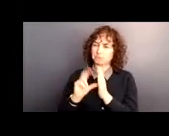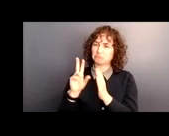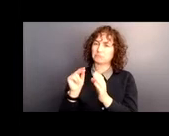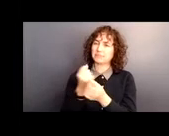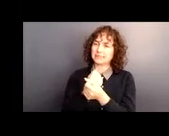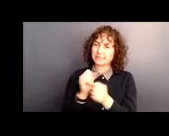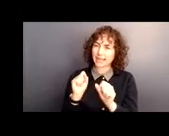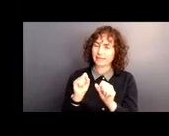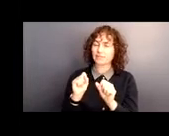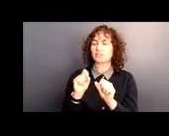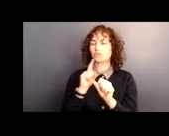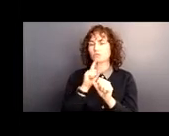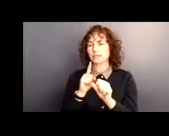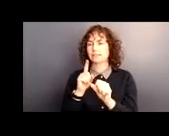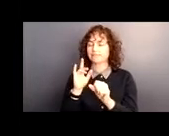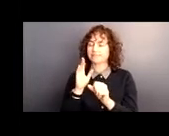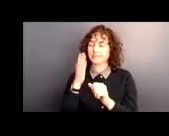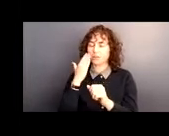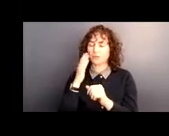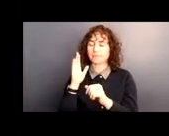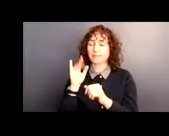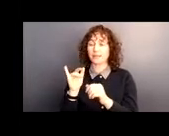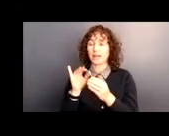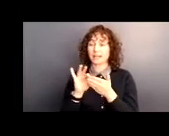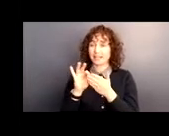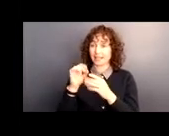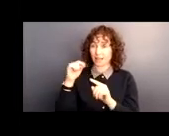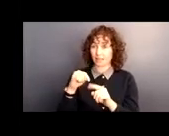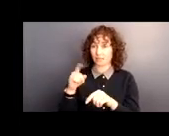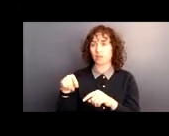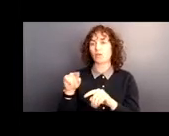and paired our transition with a countdown timer, they were much more successful.